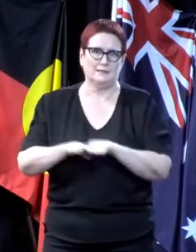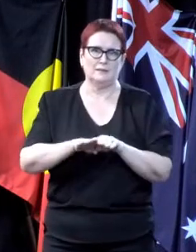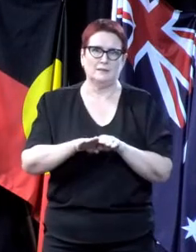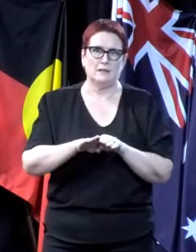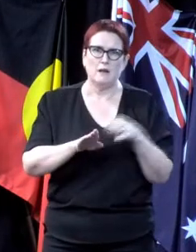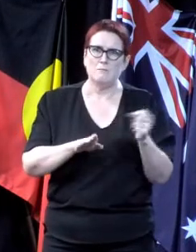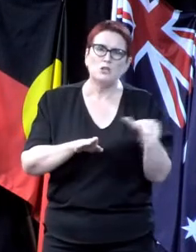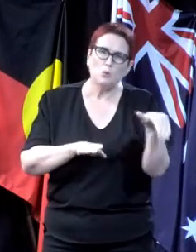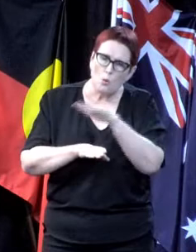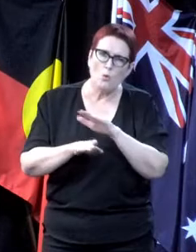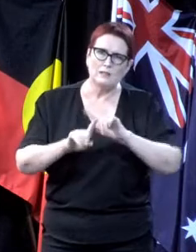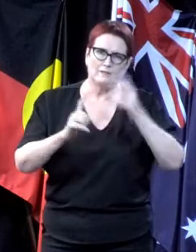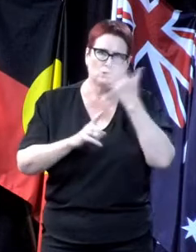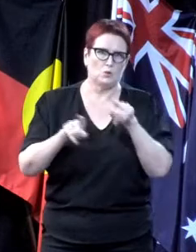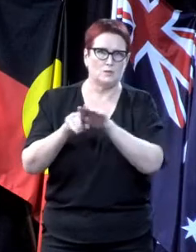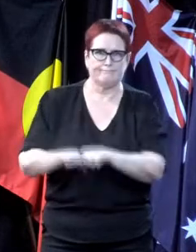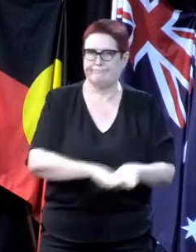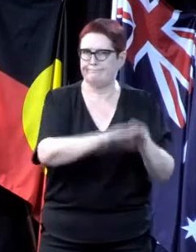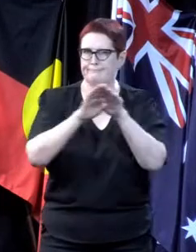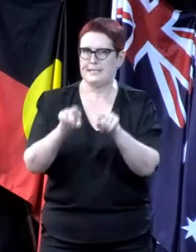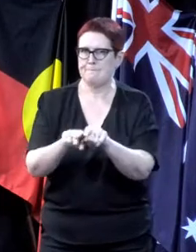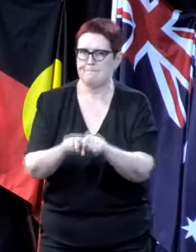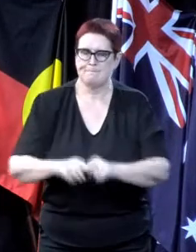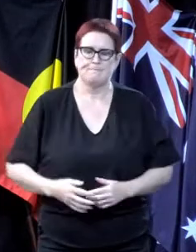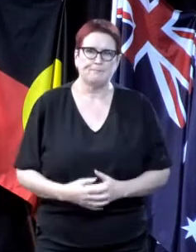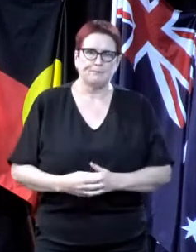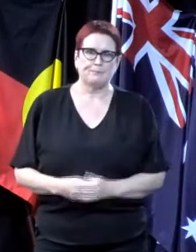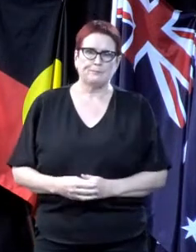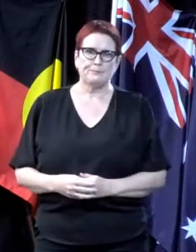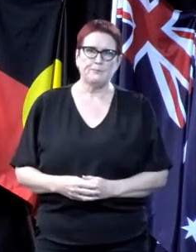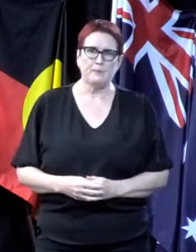even and that the decision of adjustments is actually what that individual student